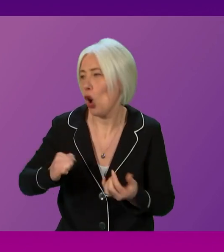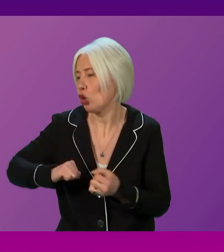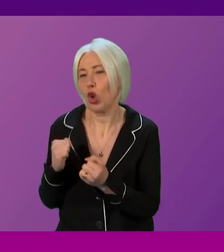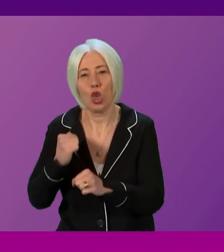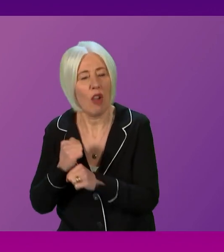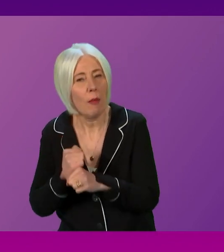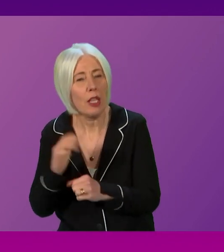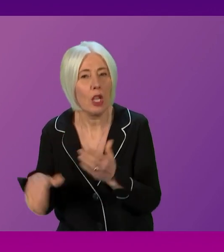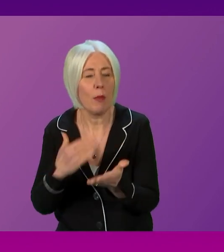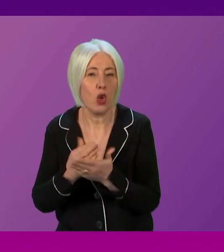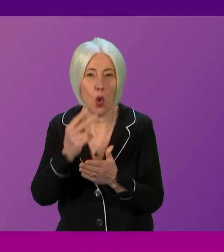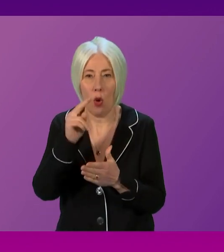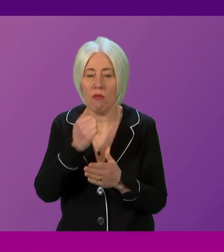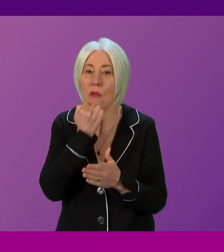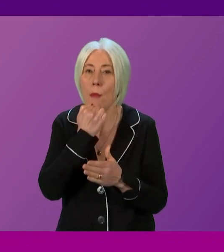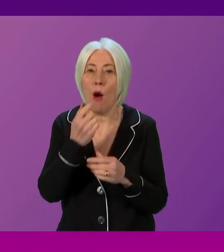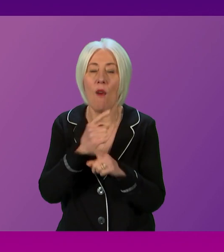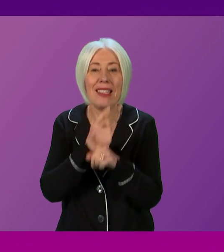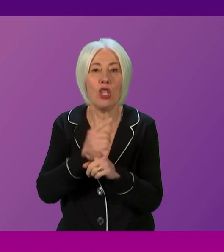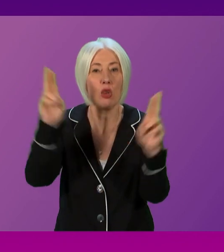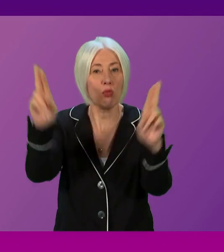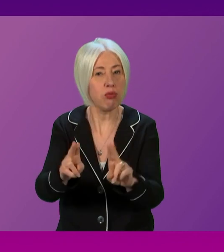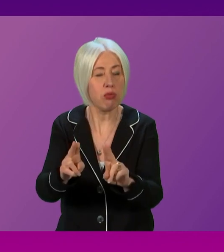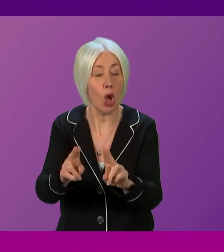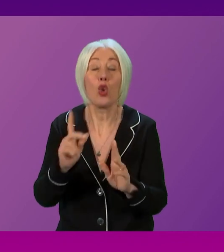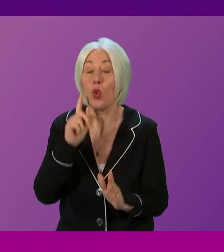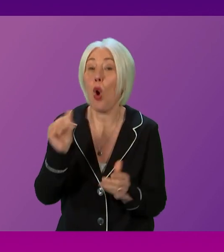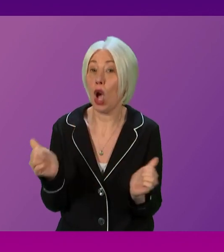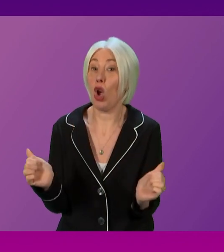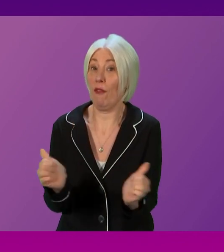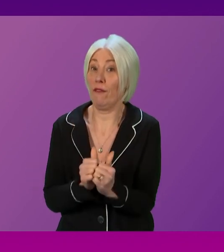teacher numbers fall. Therefore, I can confirm that the Government intends to